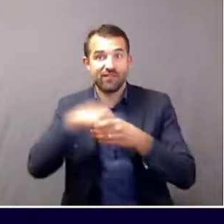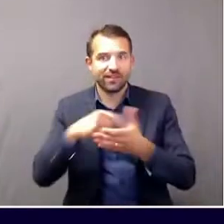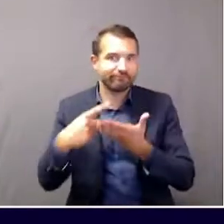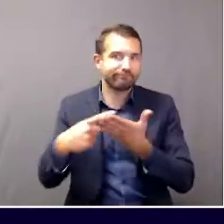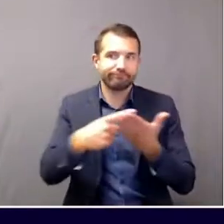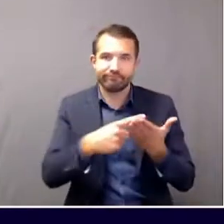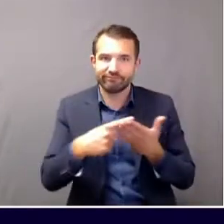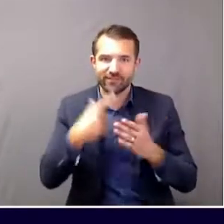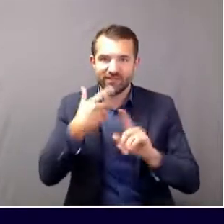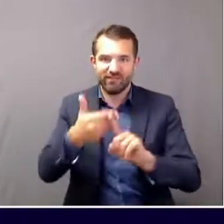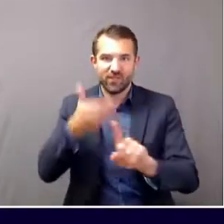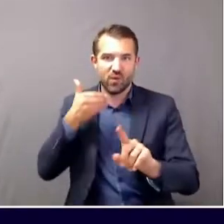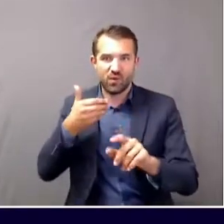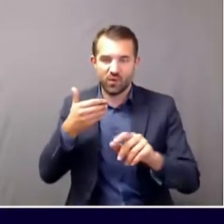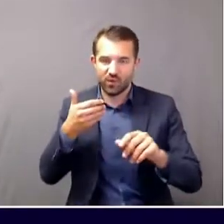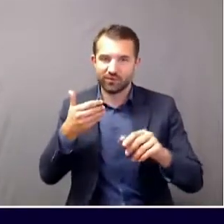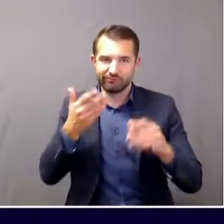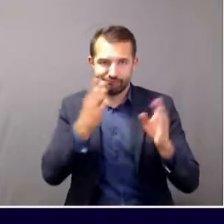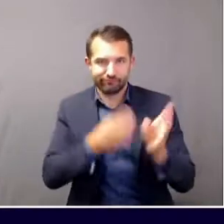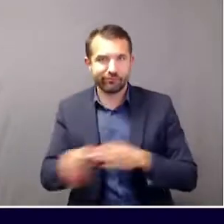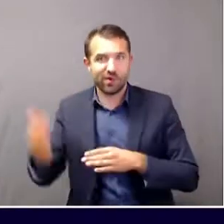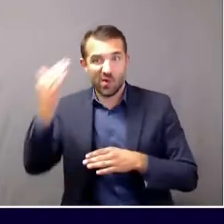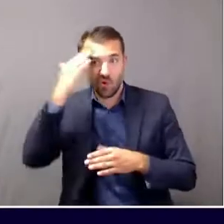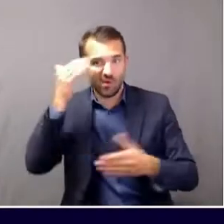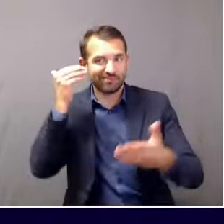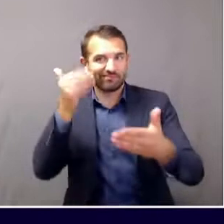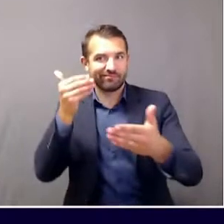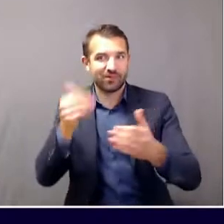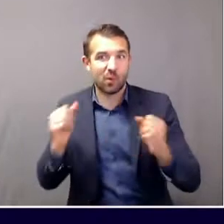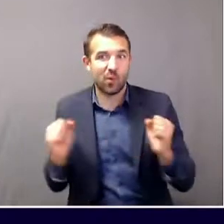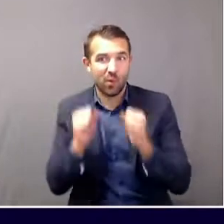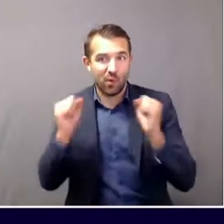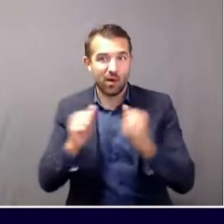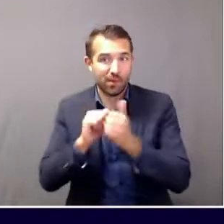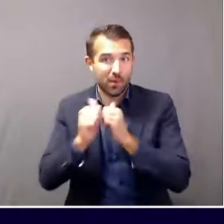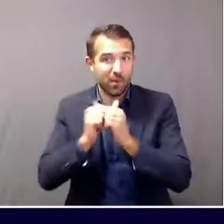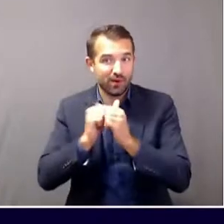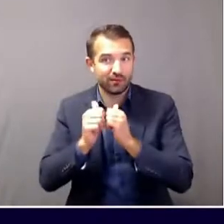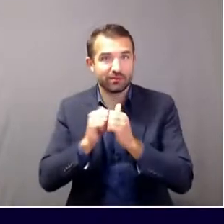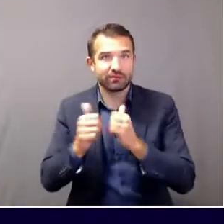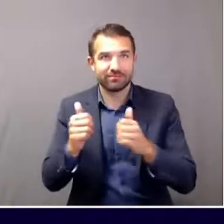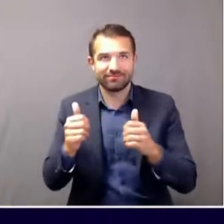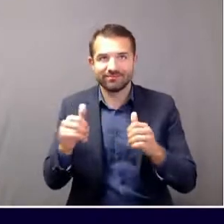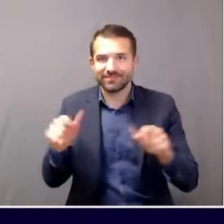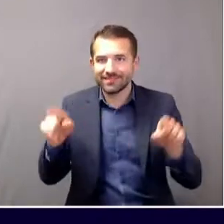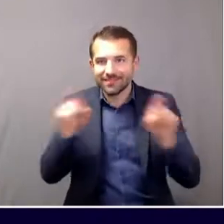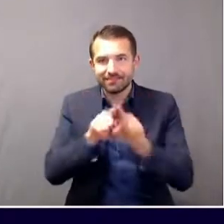winter is coming rapidly we're